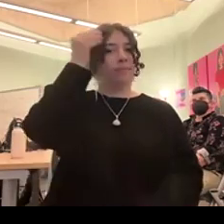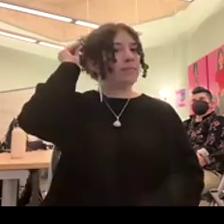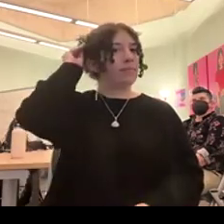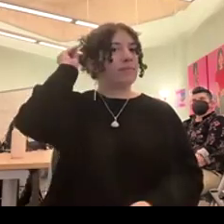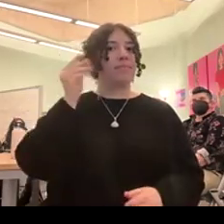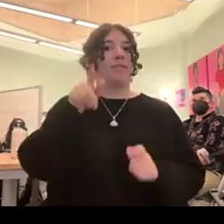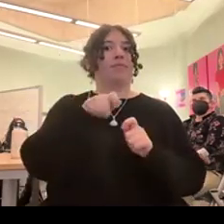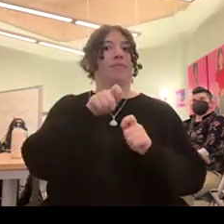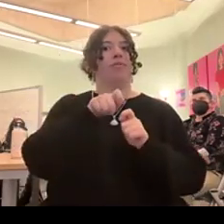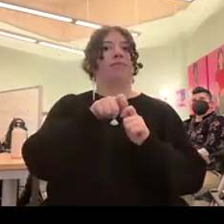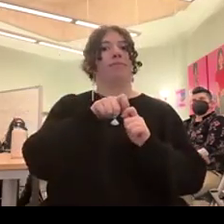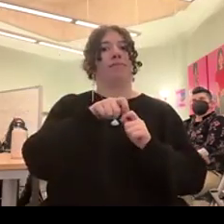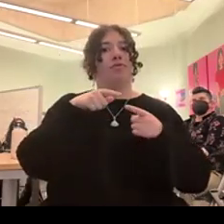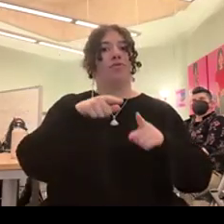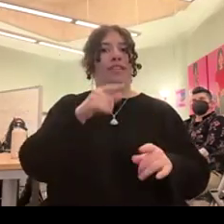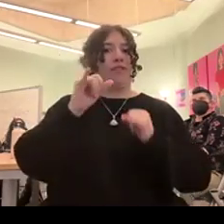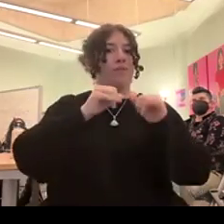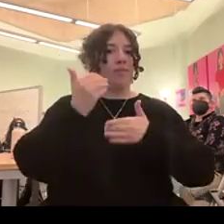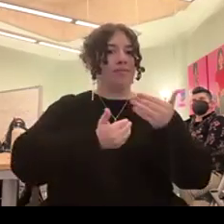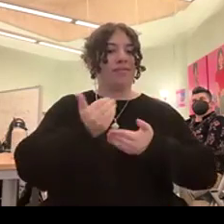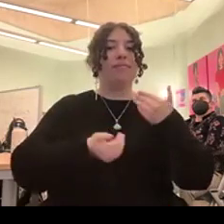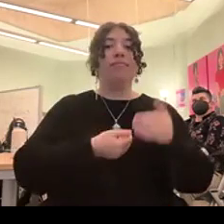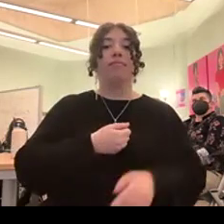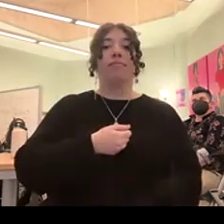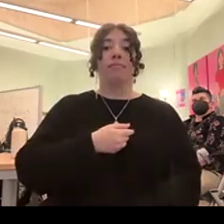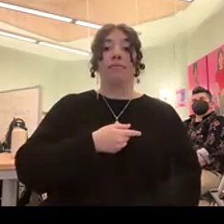I think one of the things that I've tried to keep in mind, especially during the interviewing